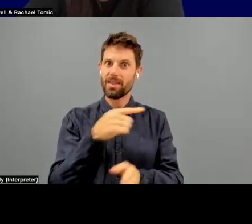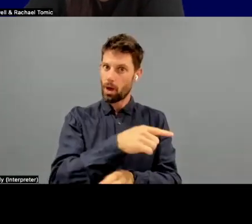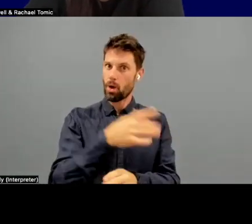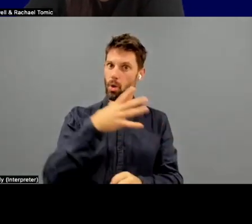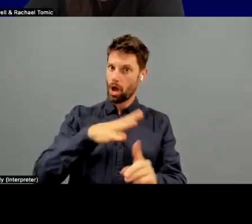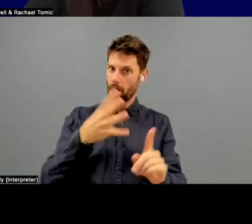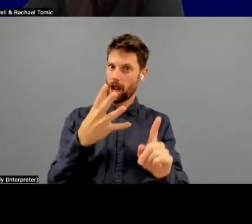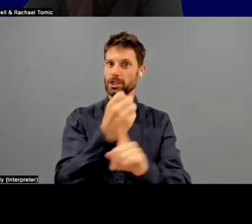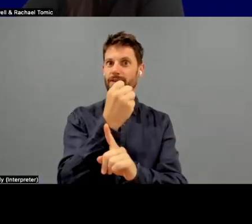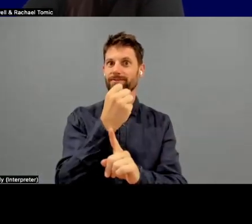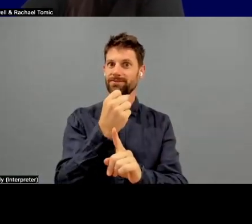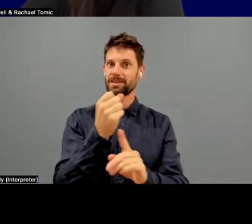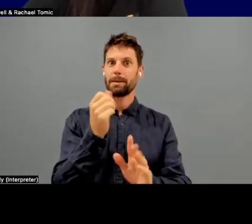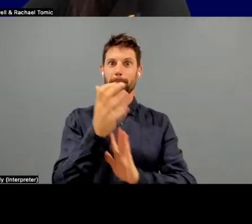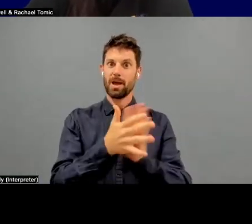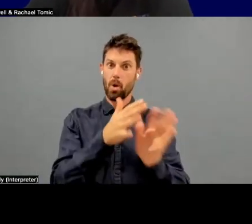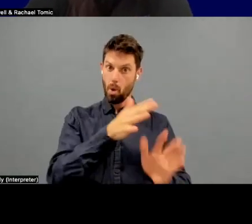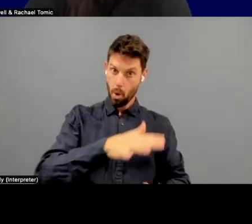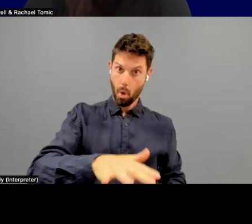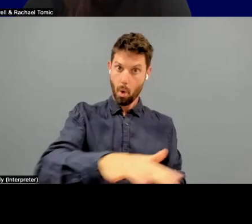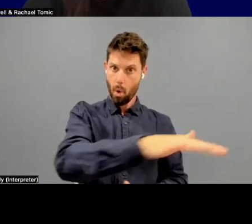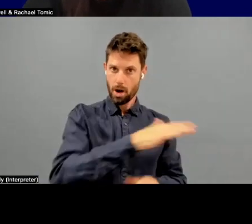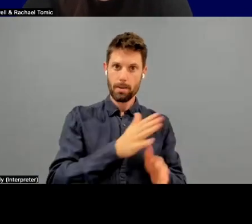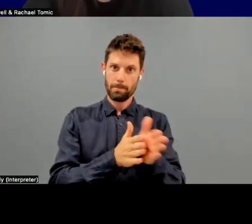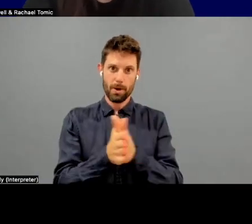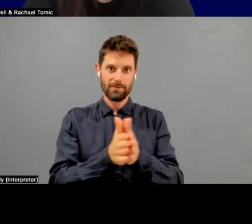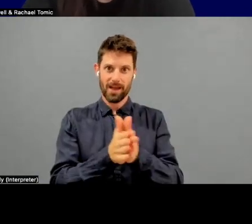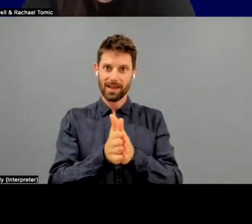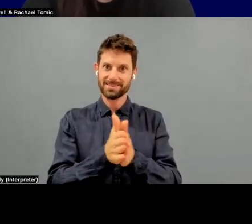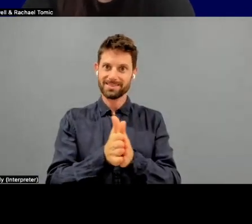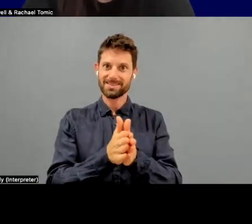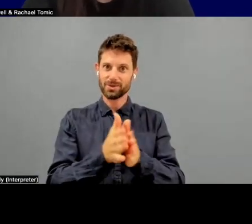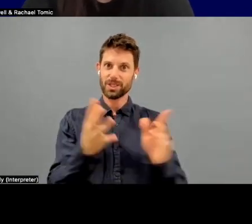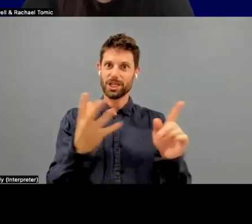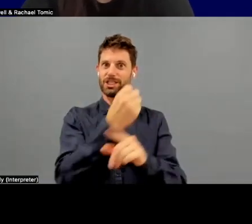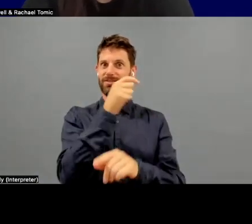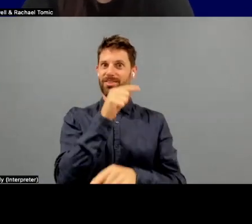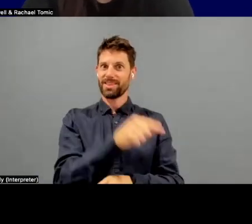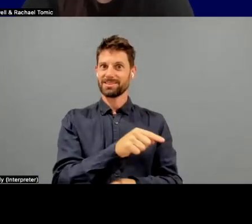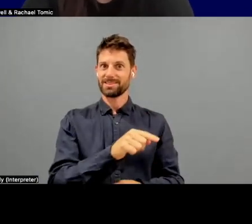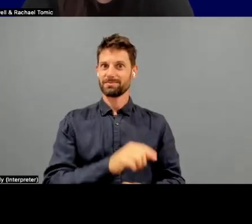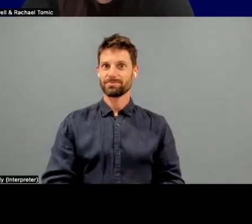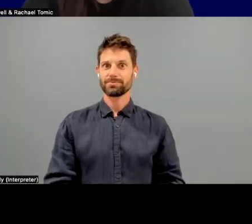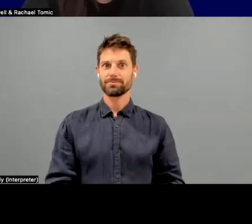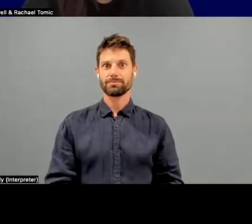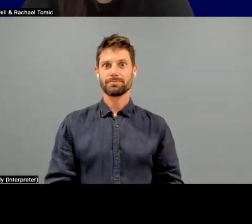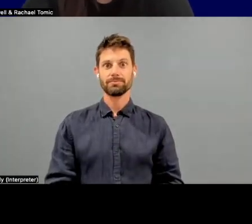in Hannah's system to achieve this goal. We have been working on this goal in a number